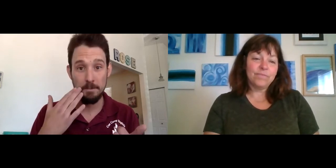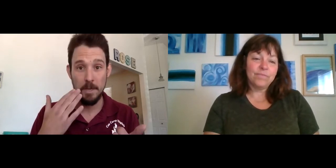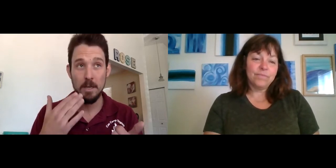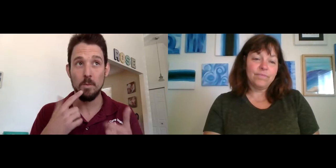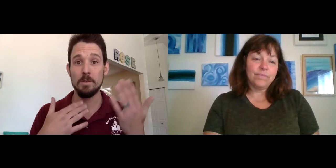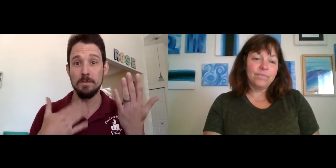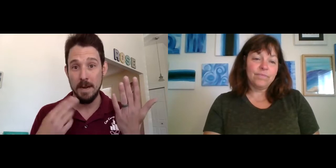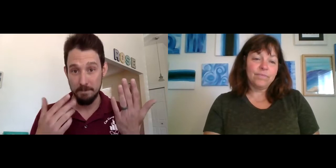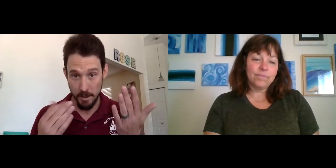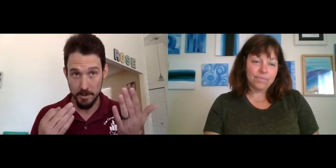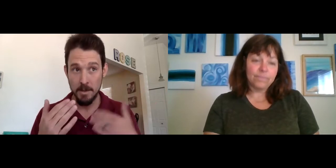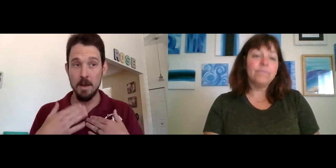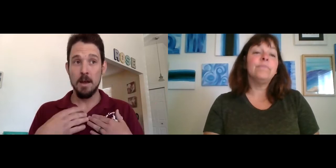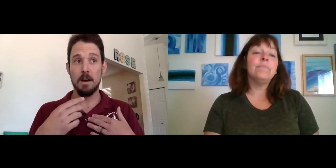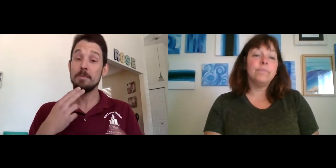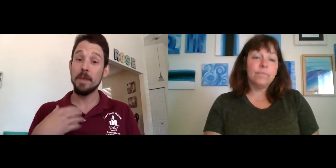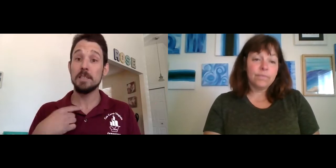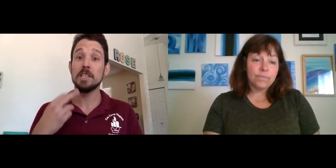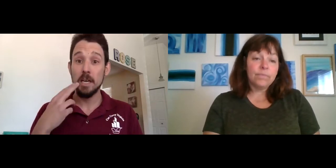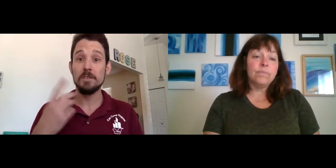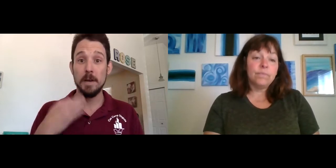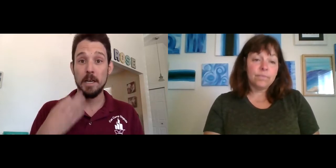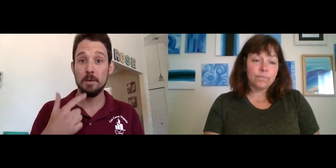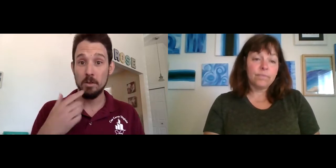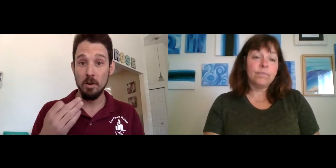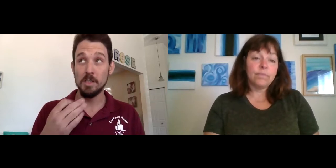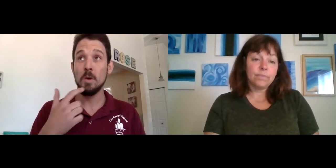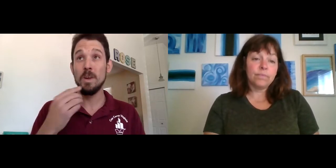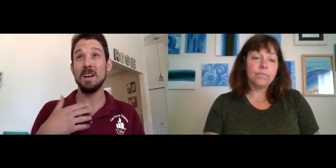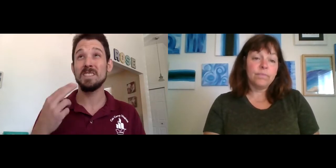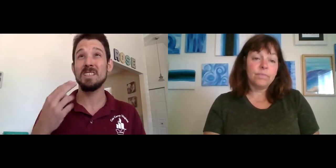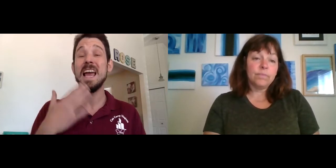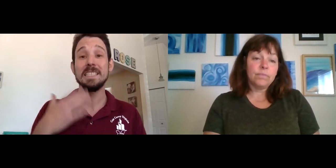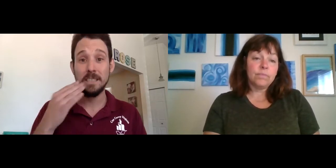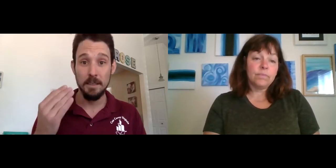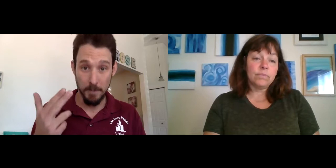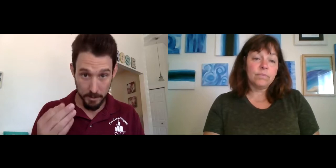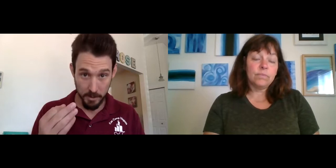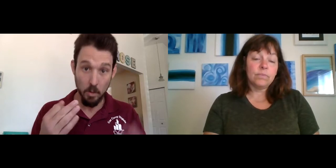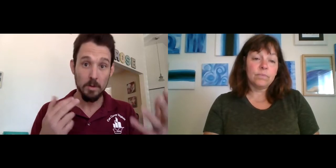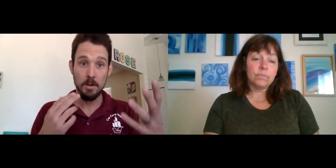me when I was five months they discovered my hearing loss when I was 18 months old